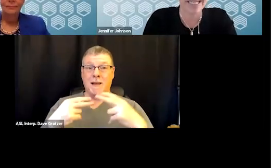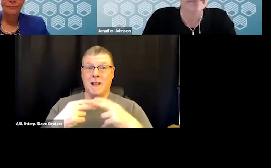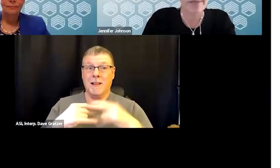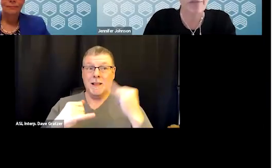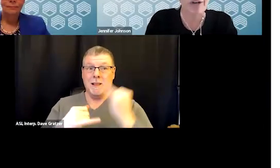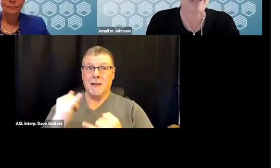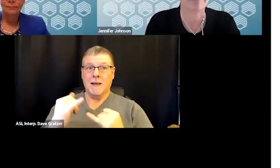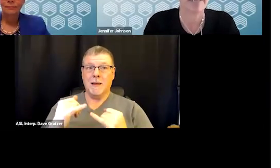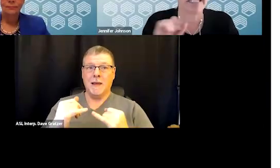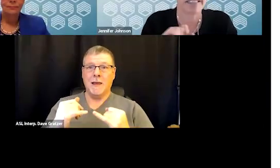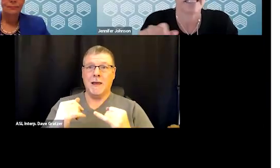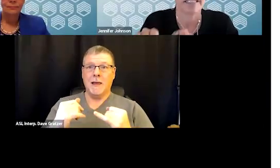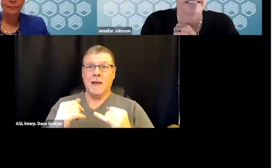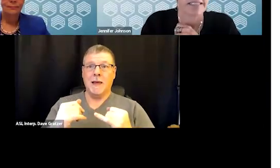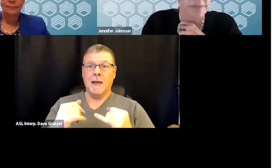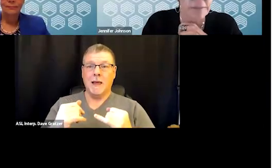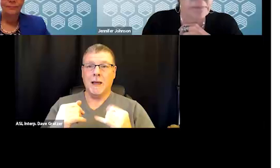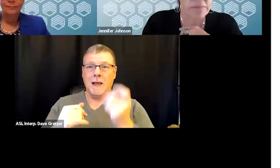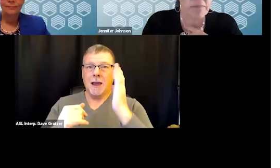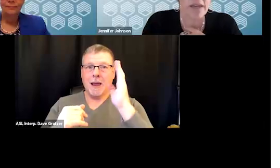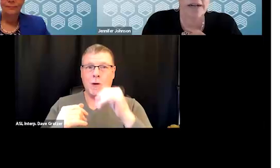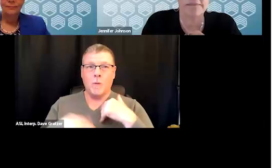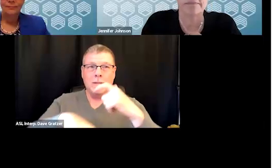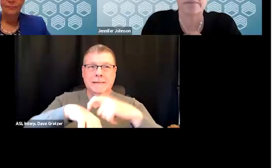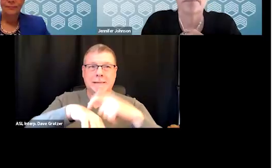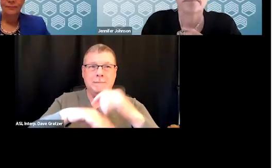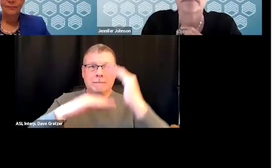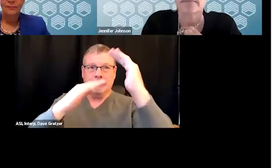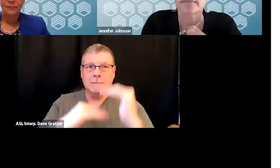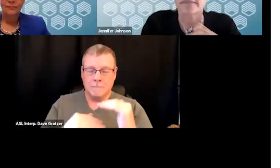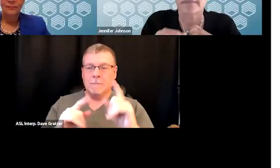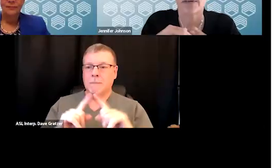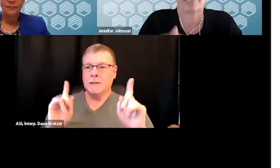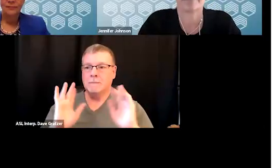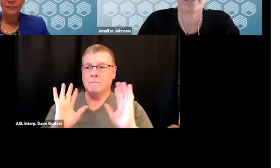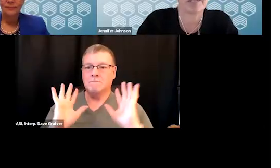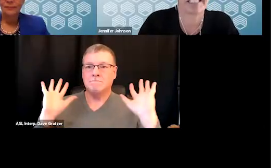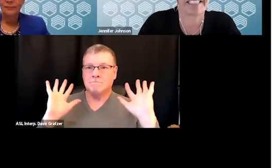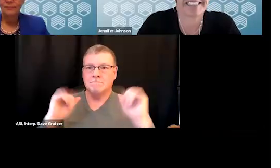a tiny bit over, but, um, okay. There's Melissa.